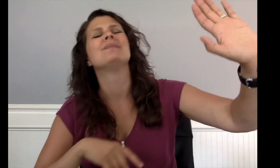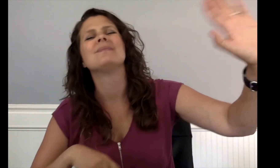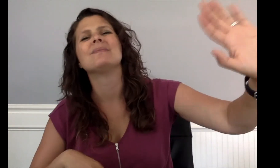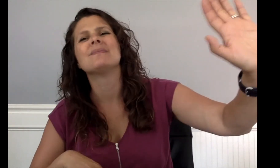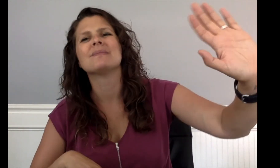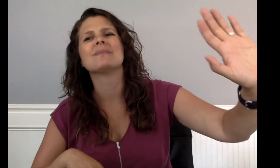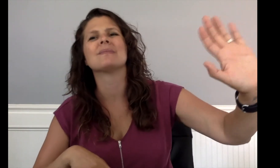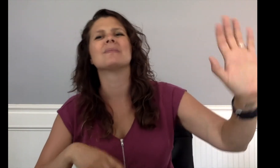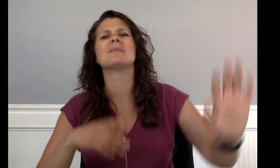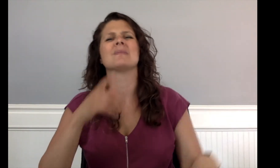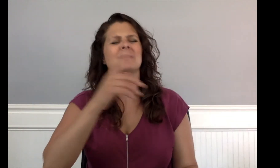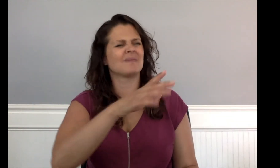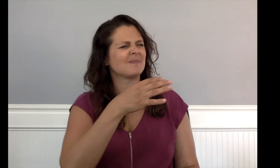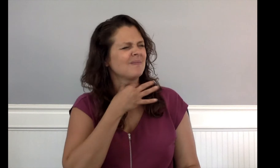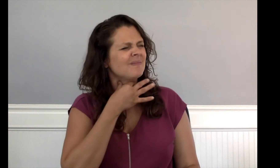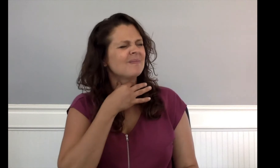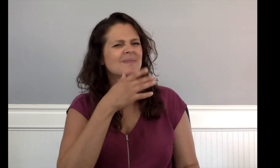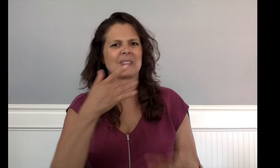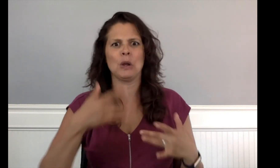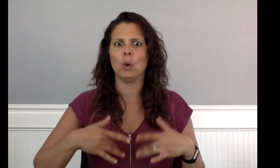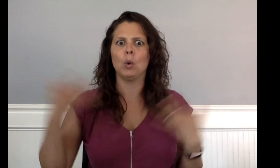Frog interrupted her father with a question,